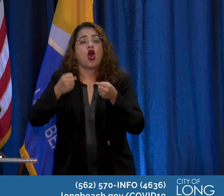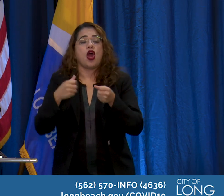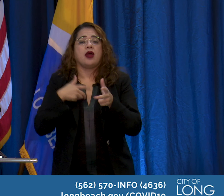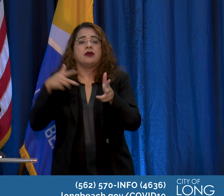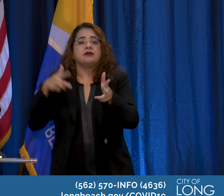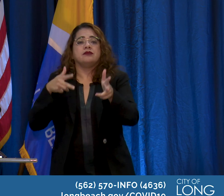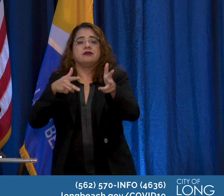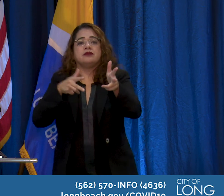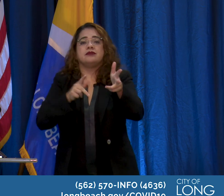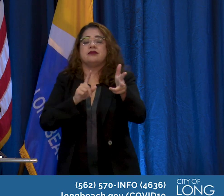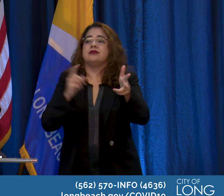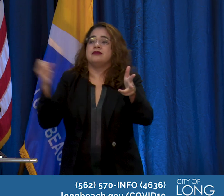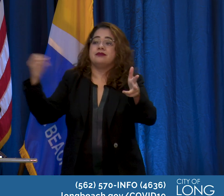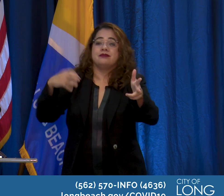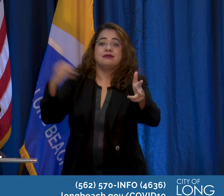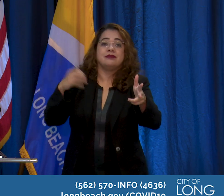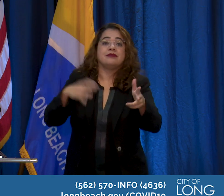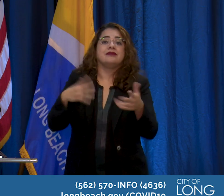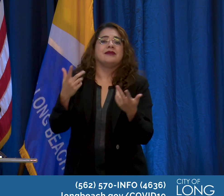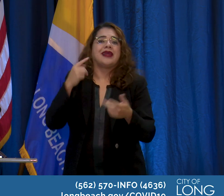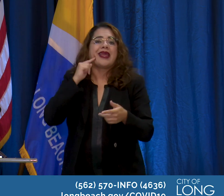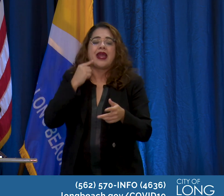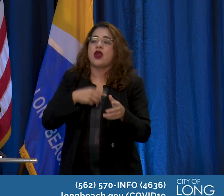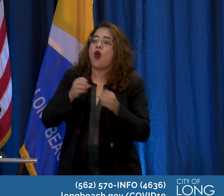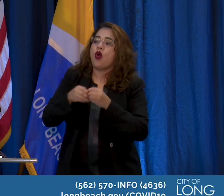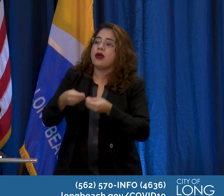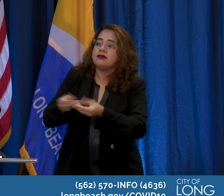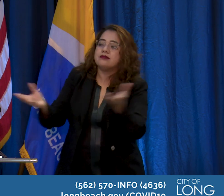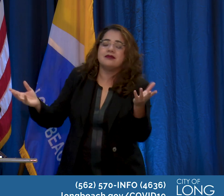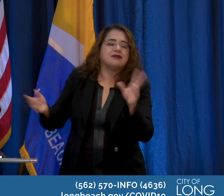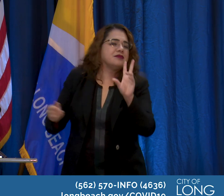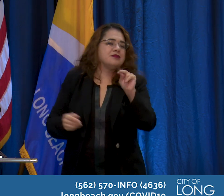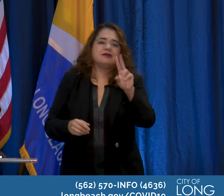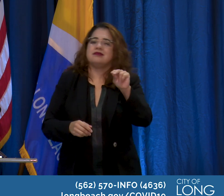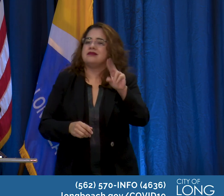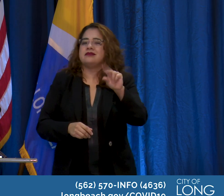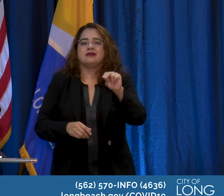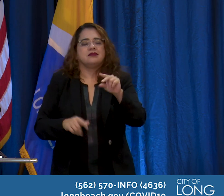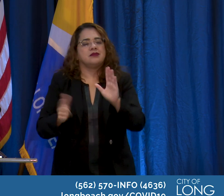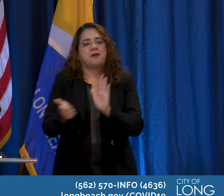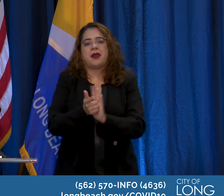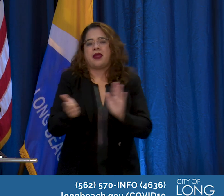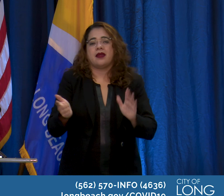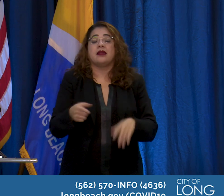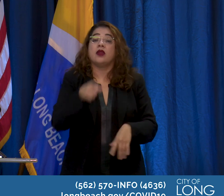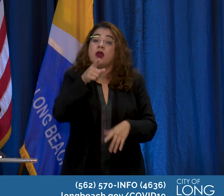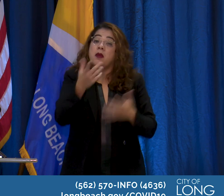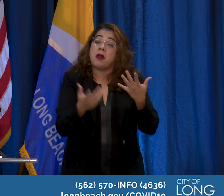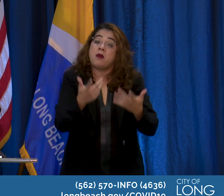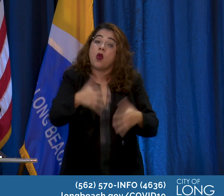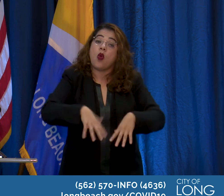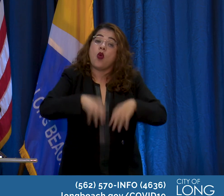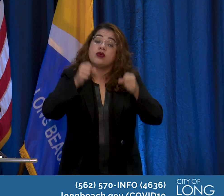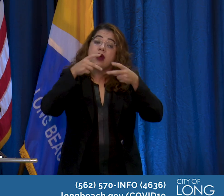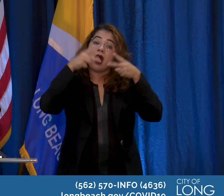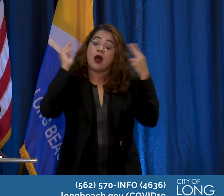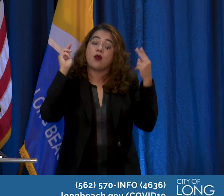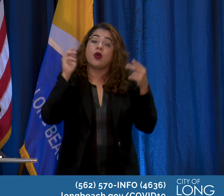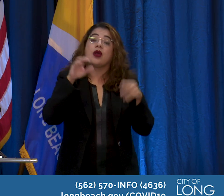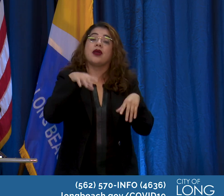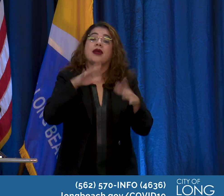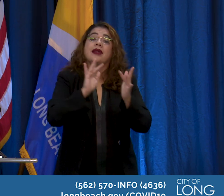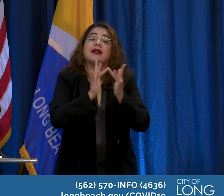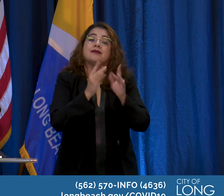So in lieu of those things, we're asking people to consider hosting an online party, car parade,